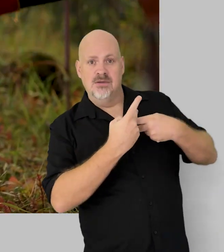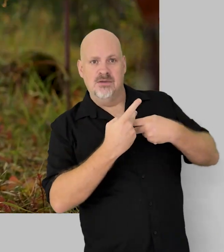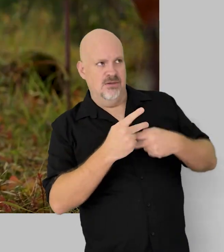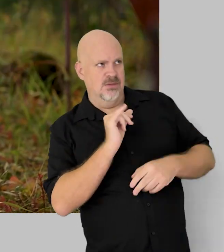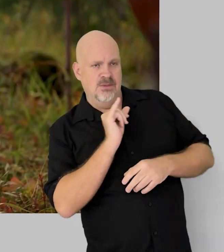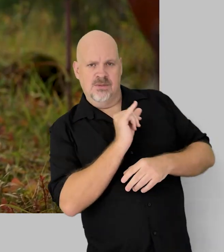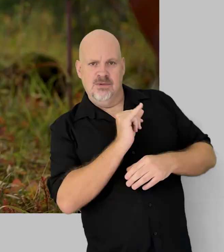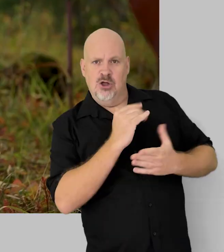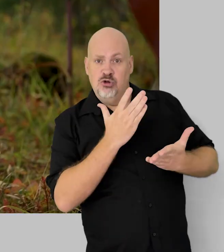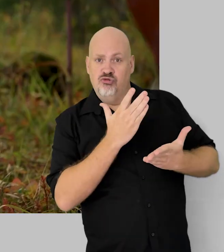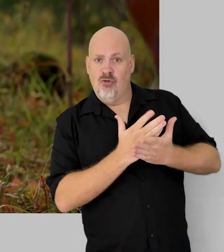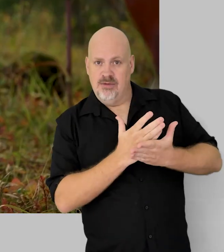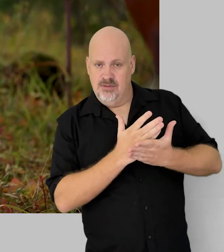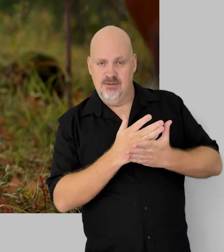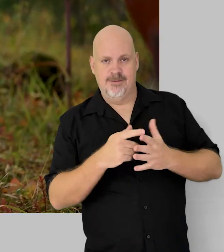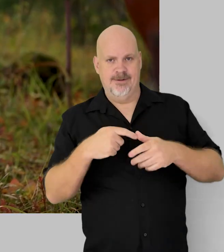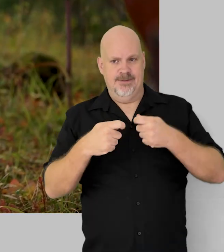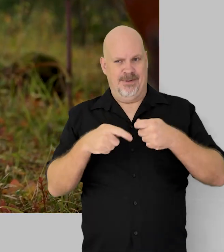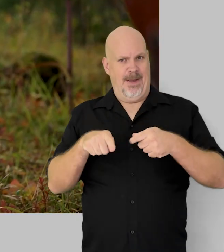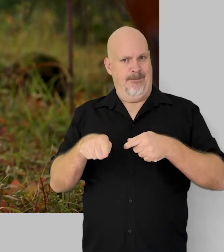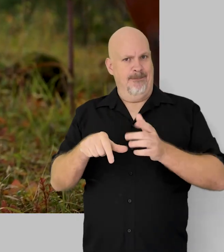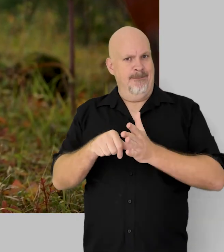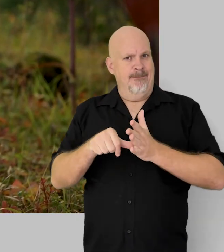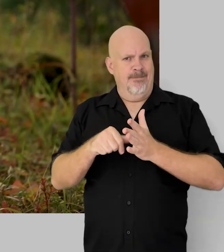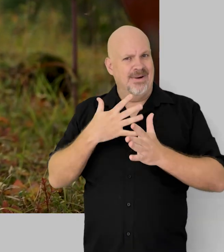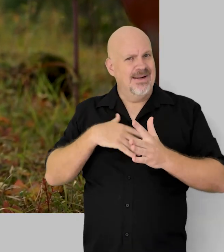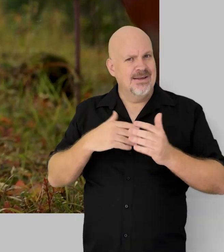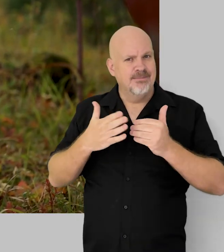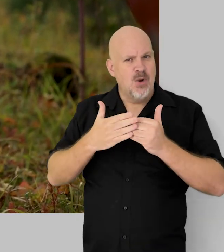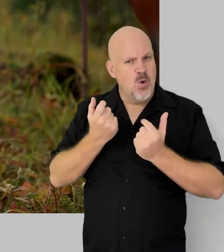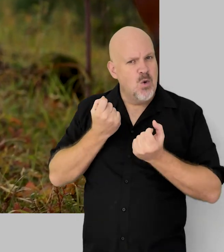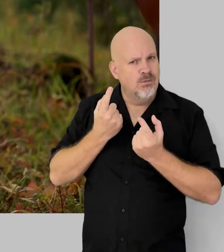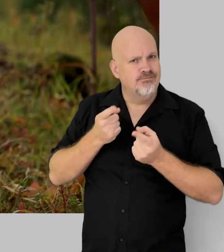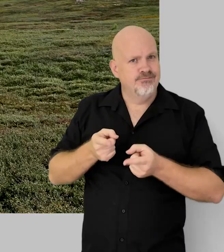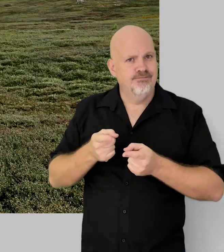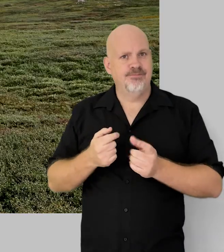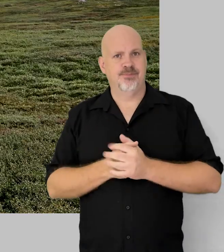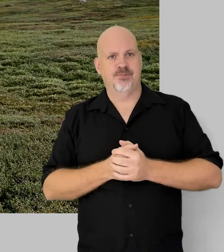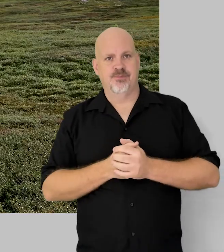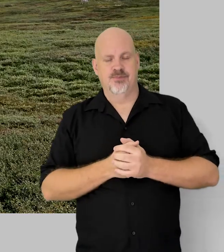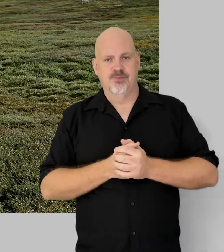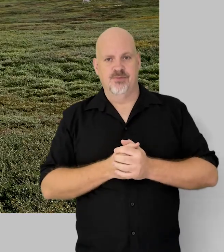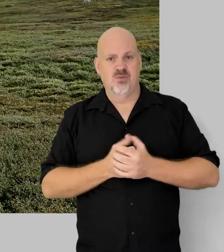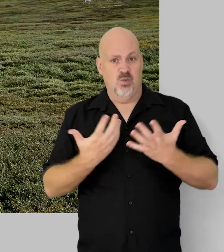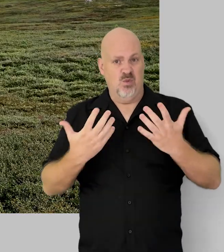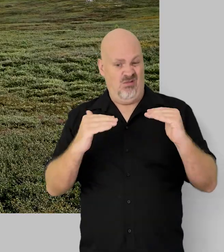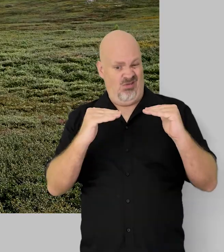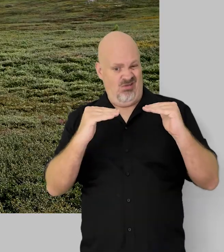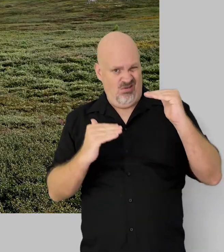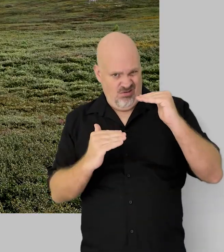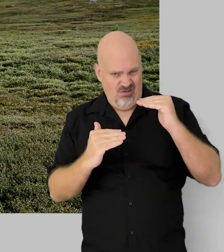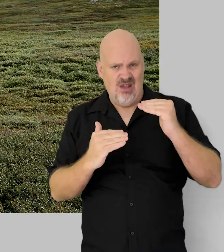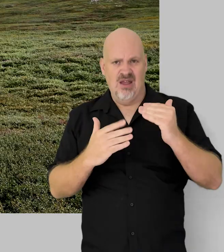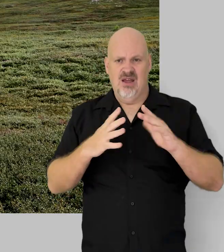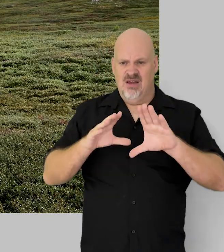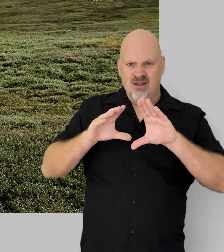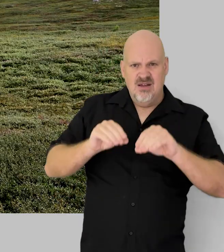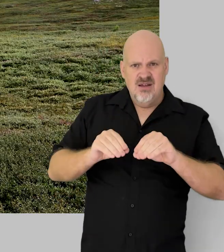including an understanding of their histories of colonisation and the extremely challenging circumstances they faced.